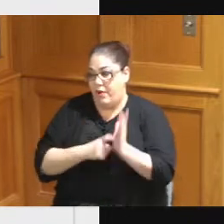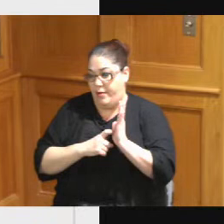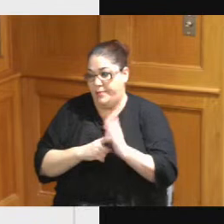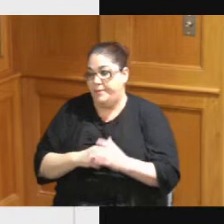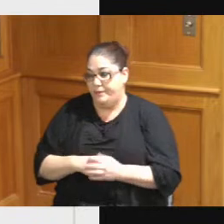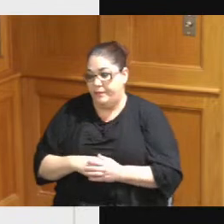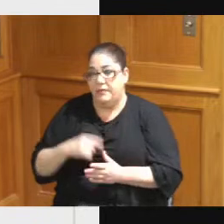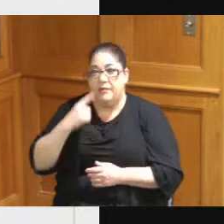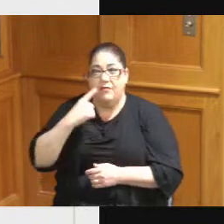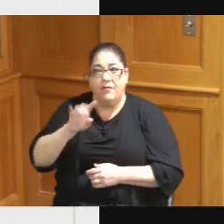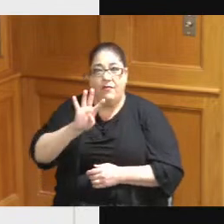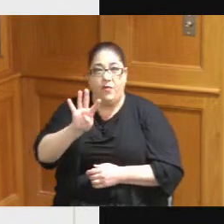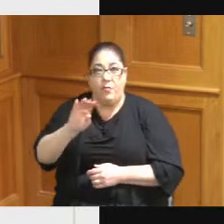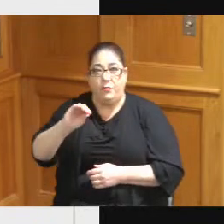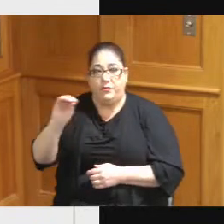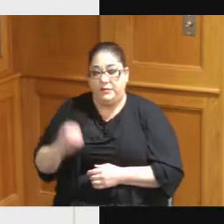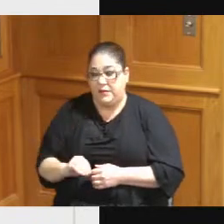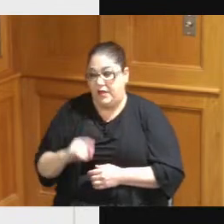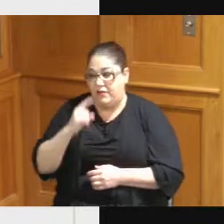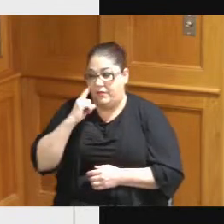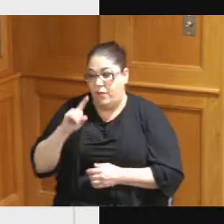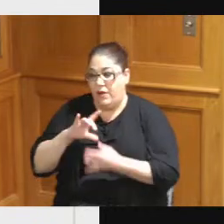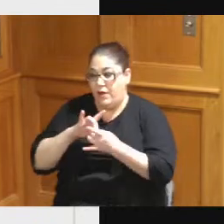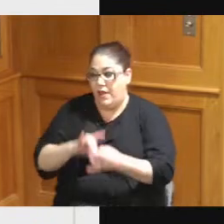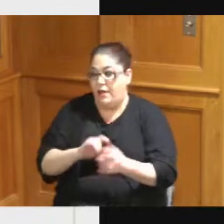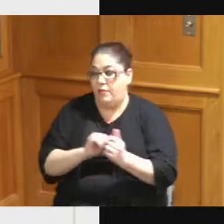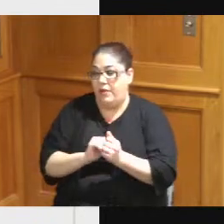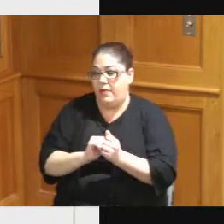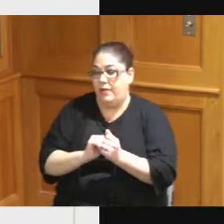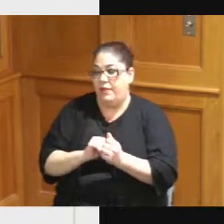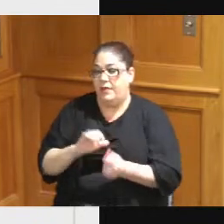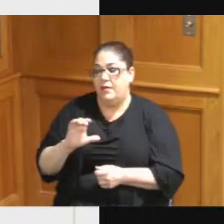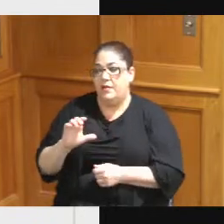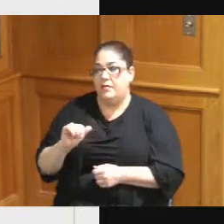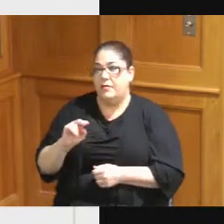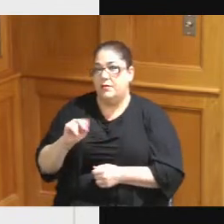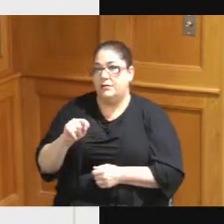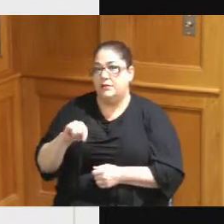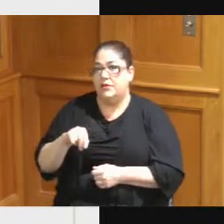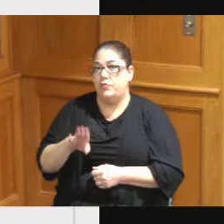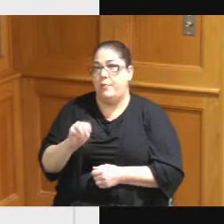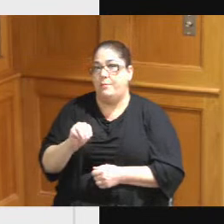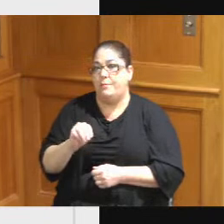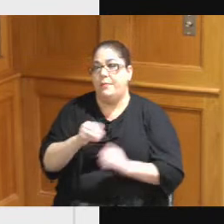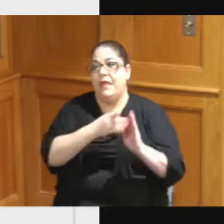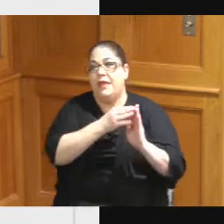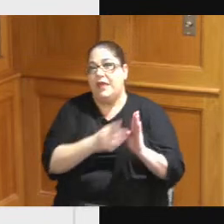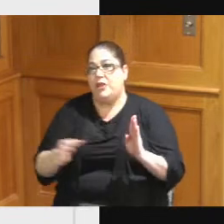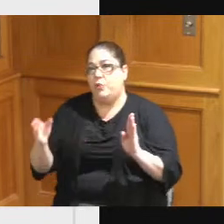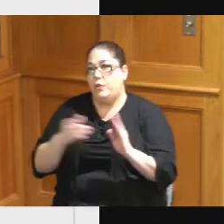four percent are connected to the Continuum of Care Program we do all the coordination and